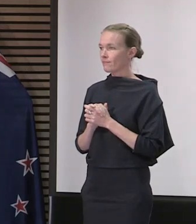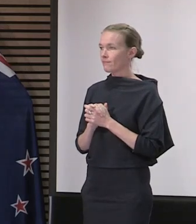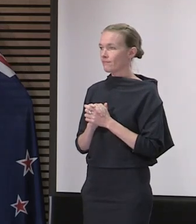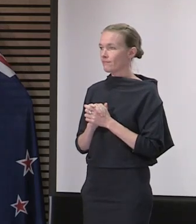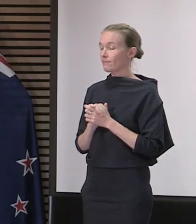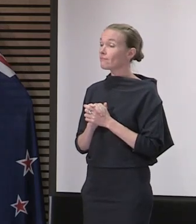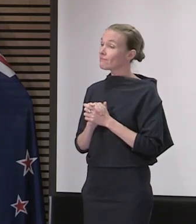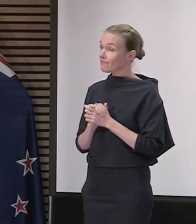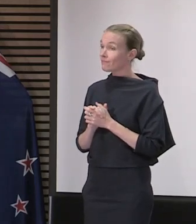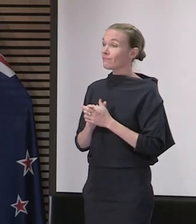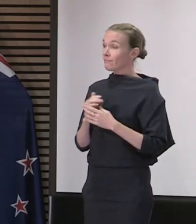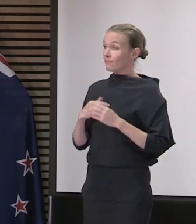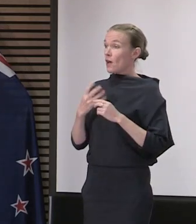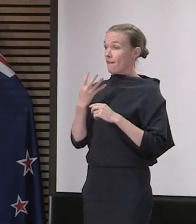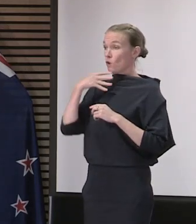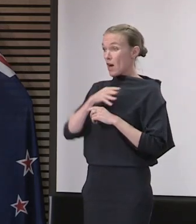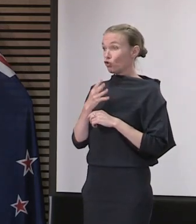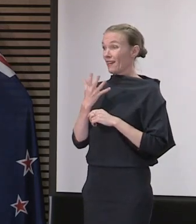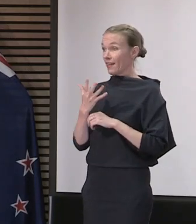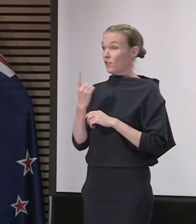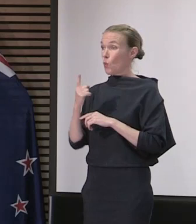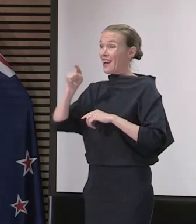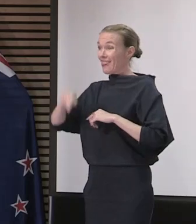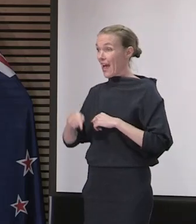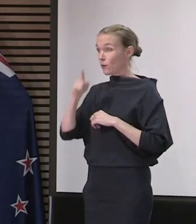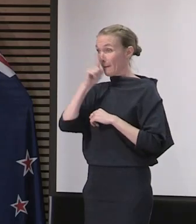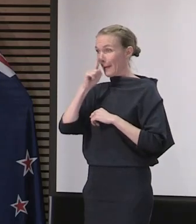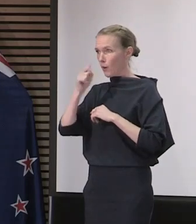under alert level three will